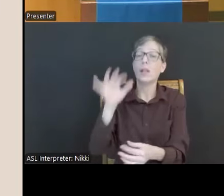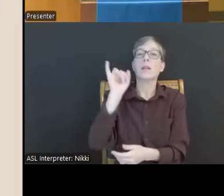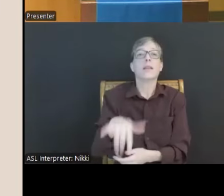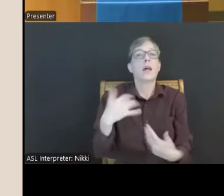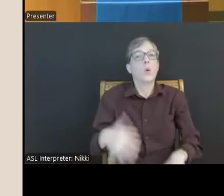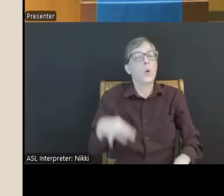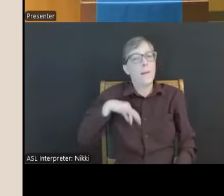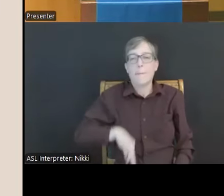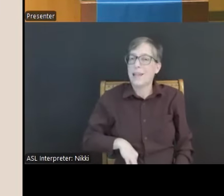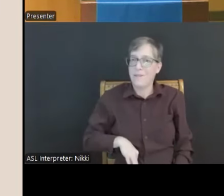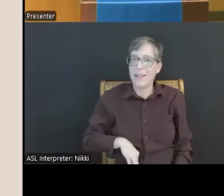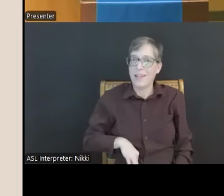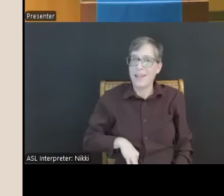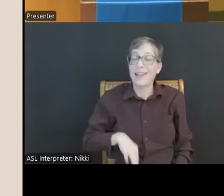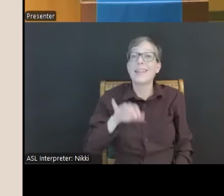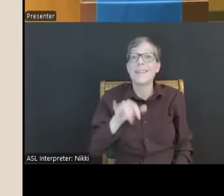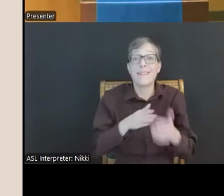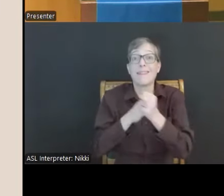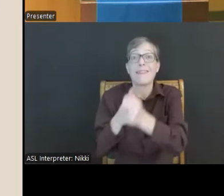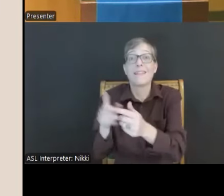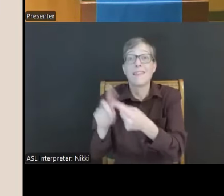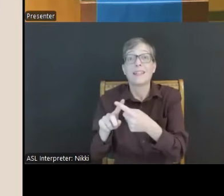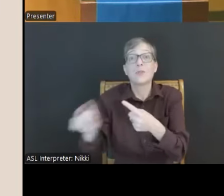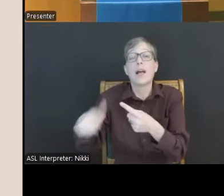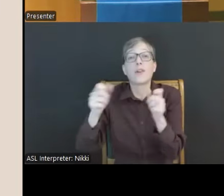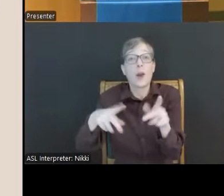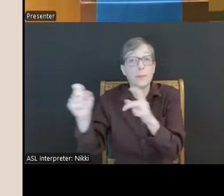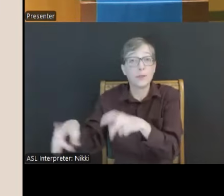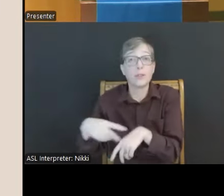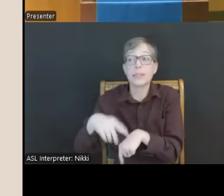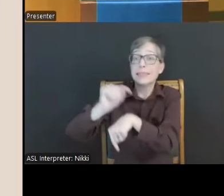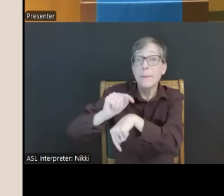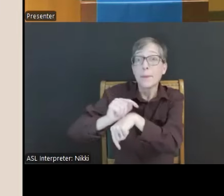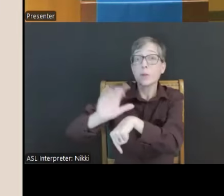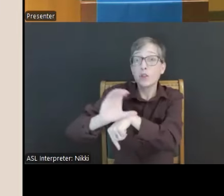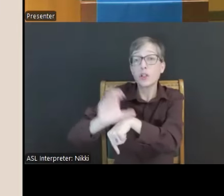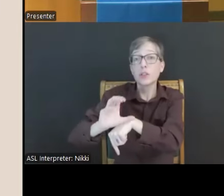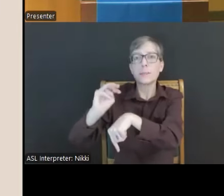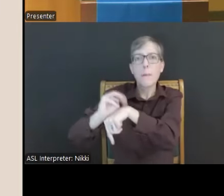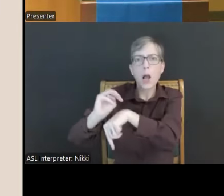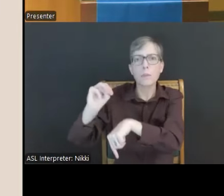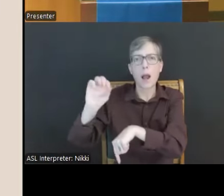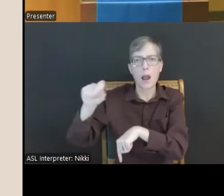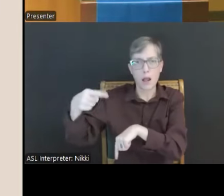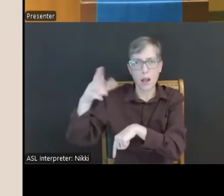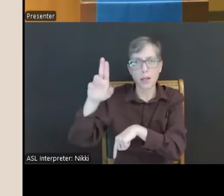churches temples MOS um even fire districts uh rest fire departments um was calling about